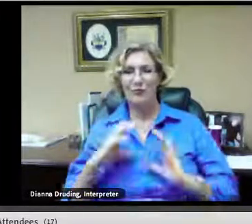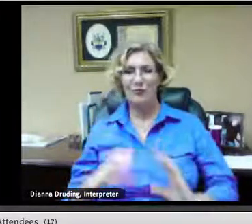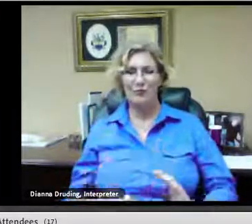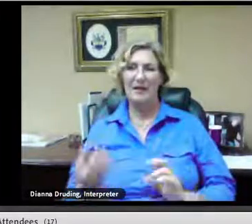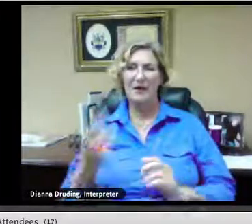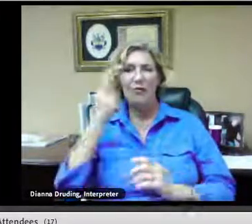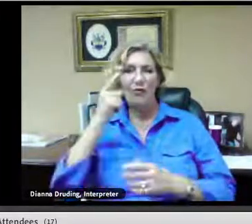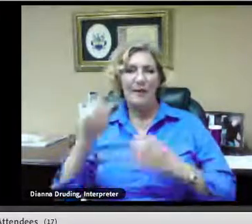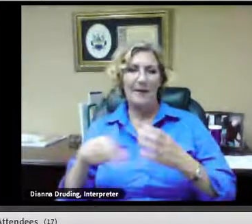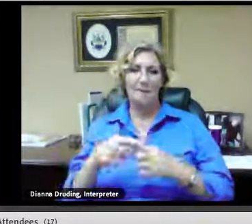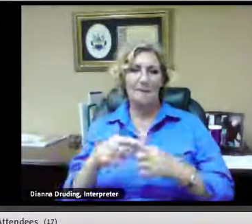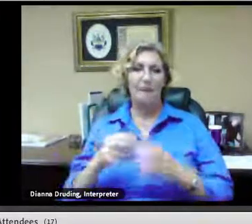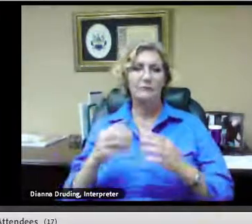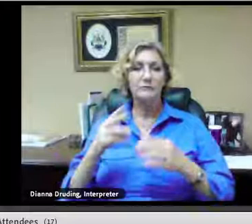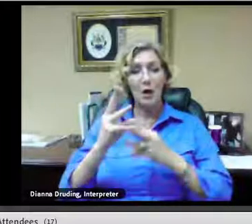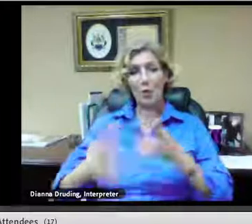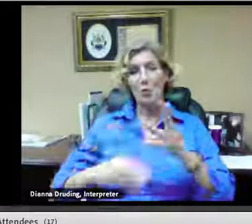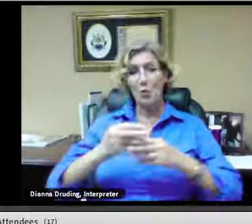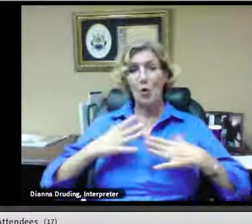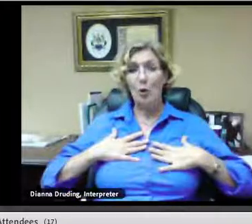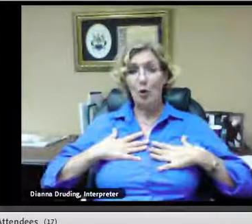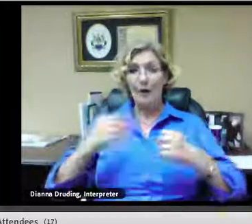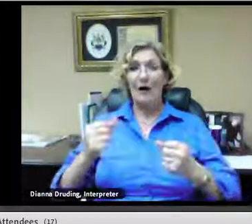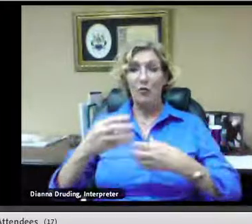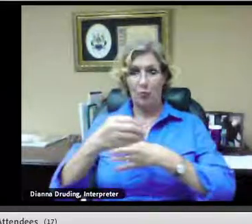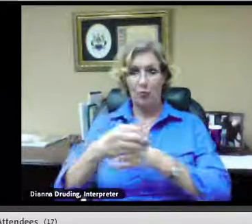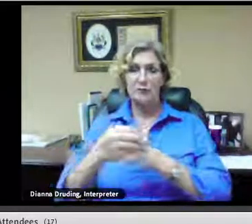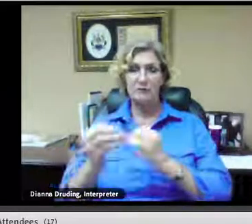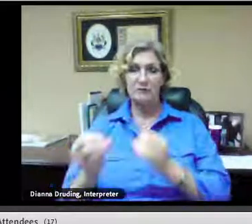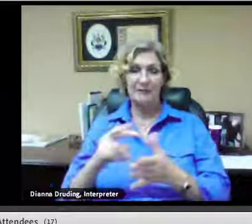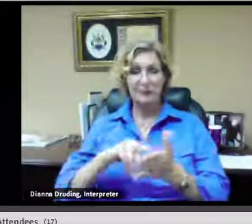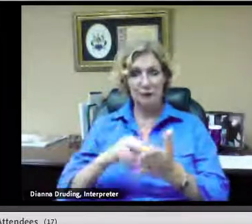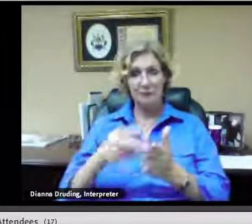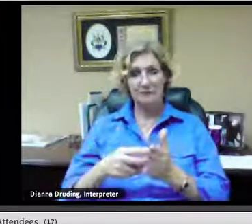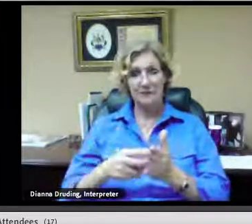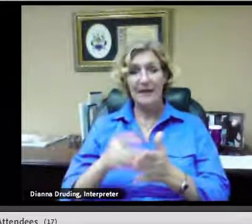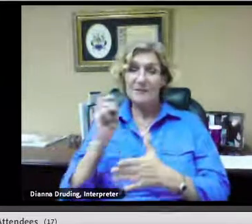as not something that a person has but something that occurs outside the person.